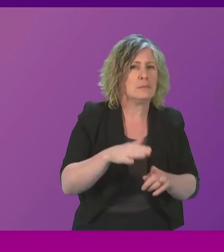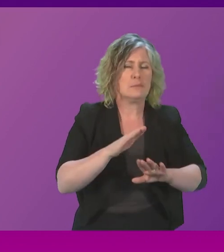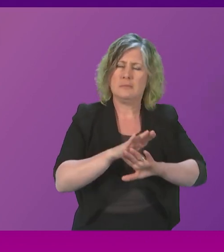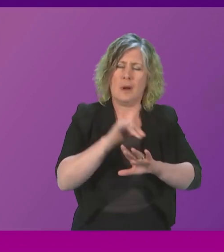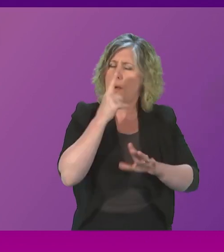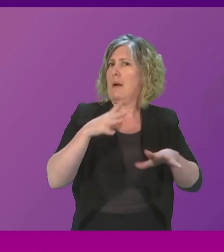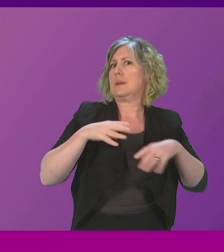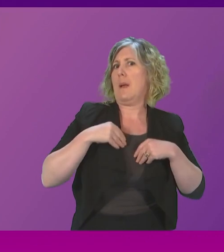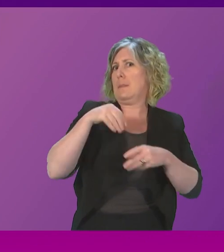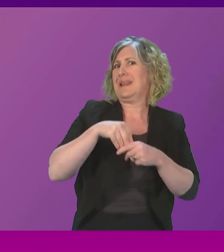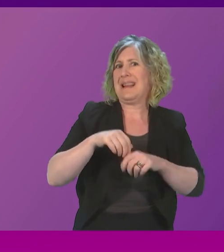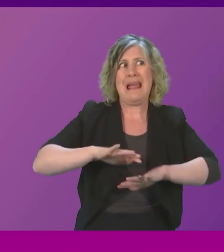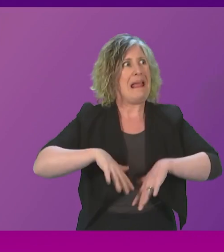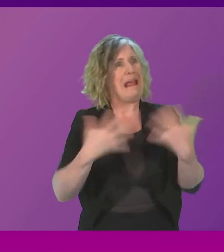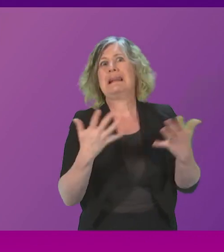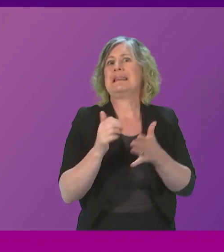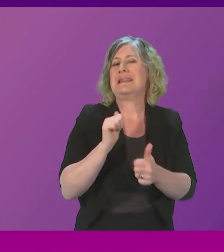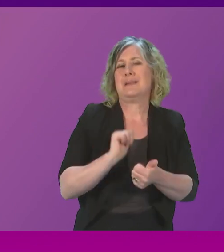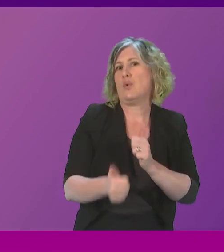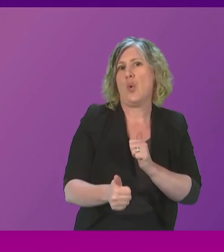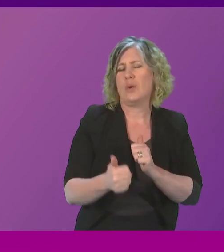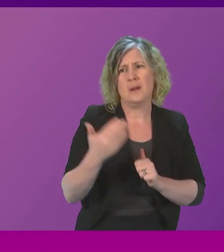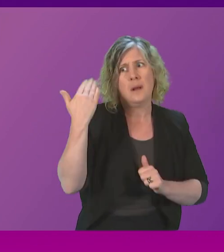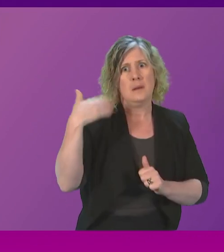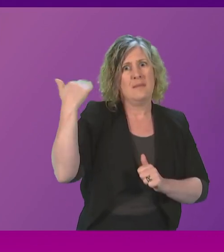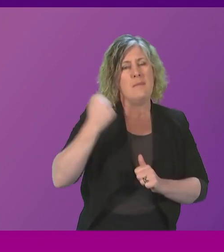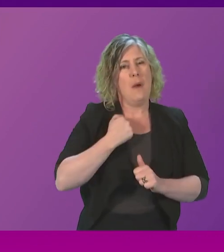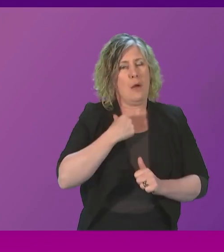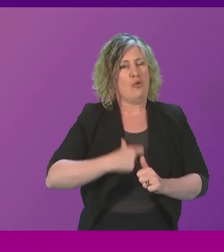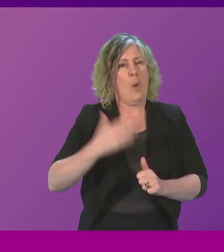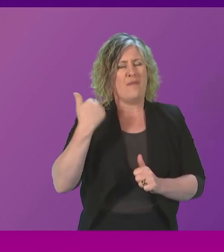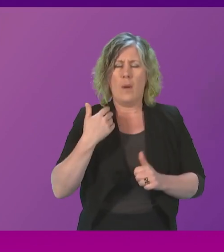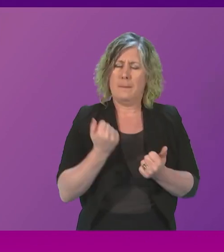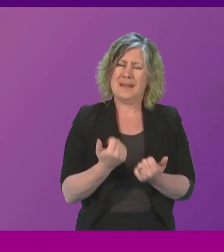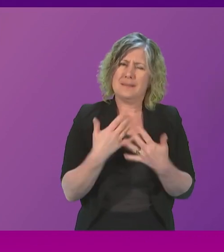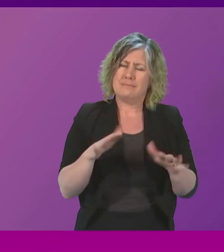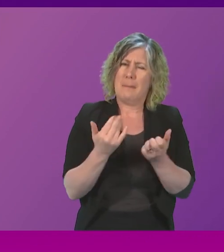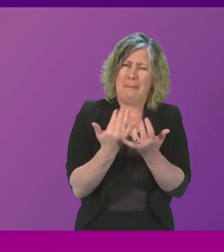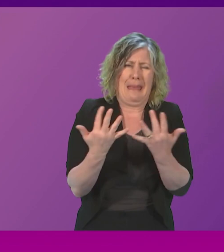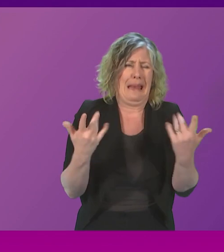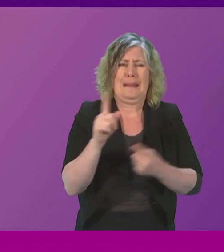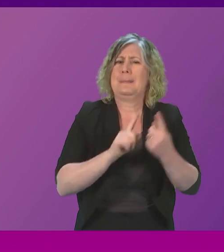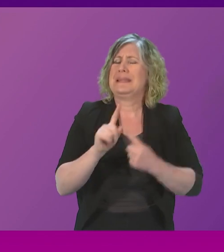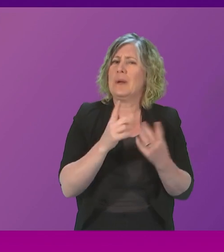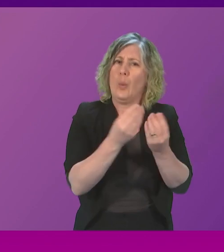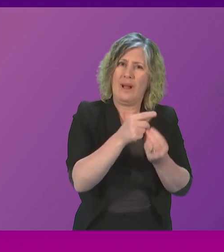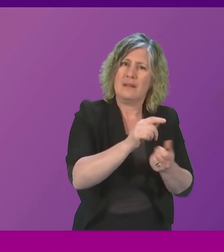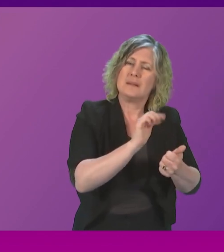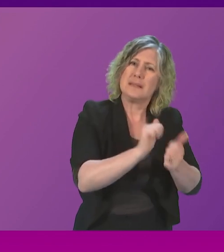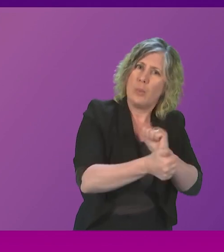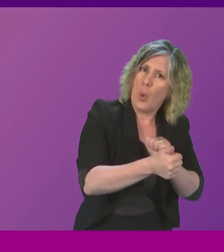In my previous role, I had a number of meetings with sportscotland and Cricket Scotland to